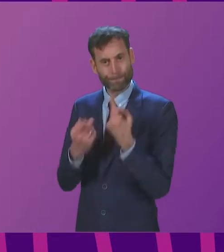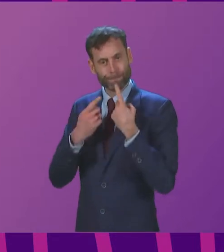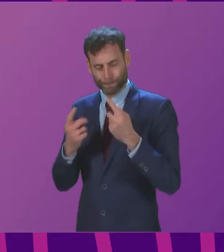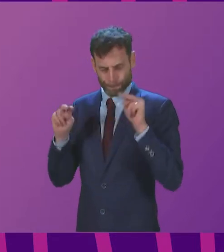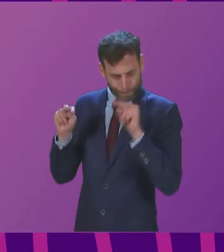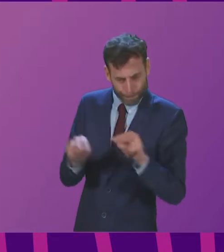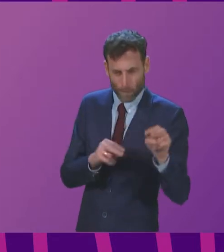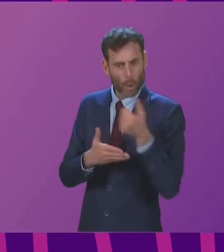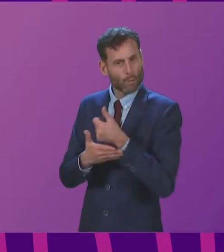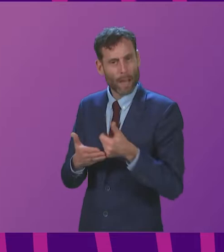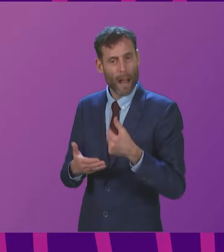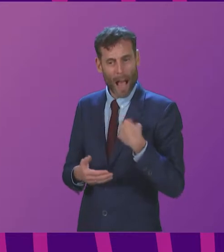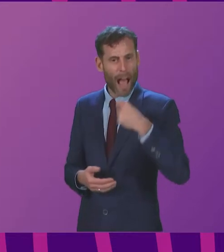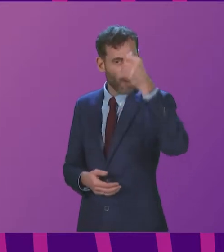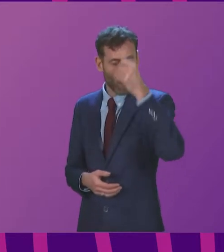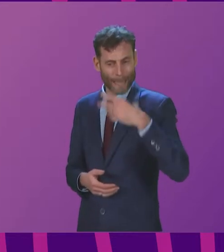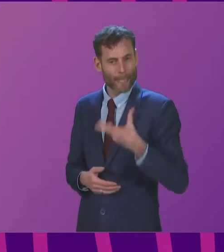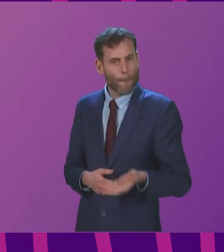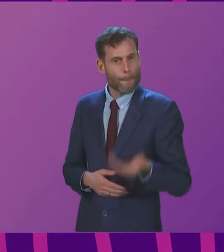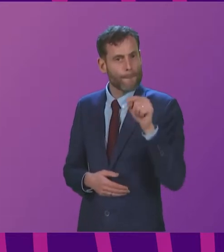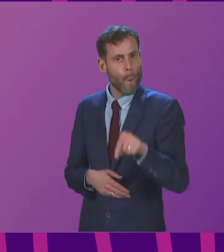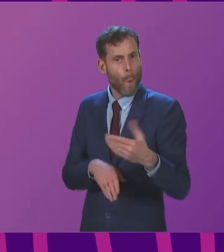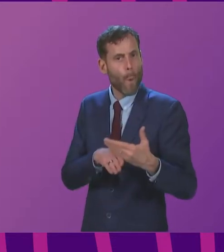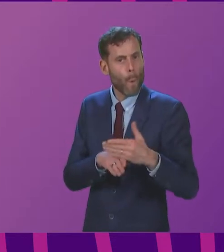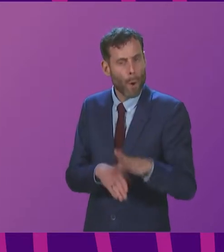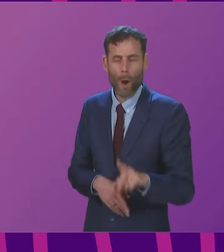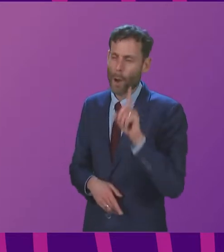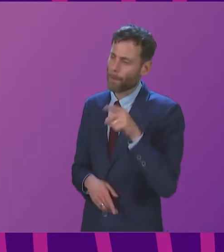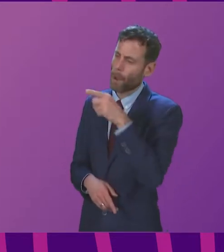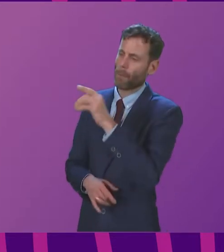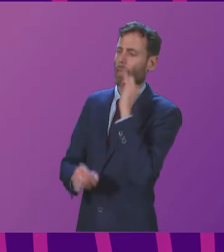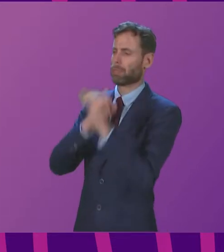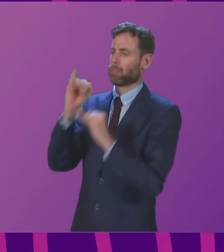can do. However, I think that, occasionally, the Opposition should perhaps give a bit of